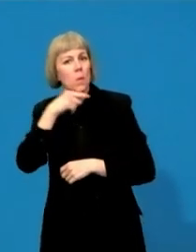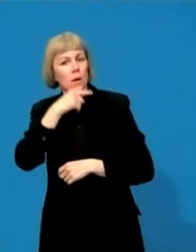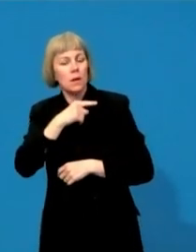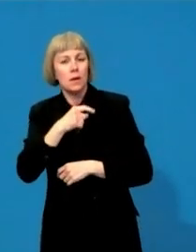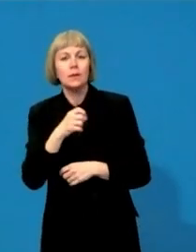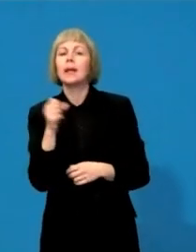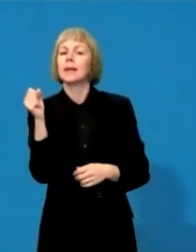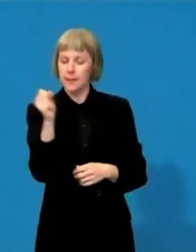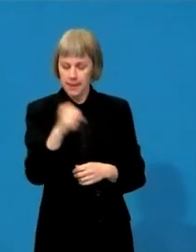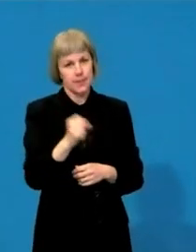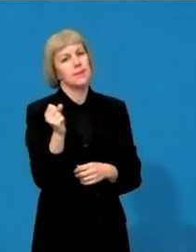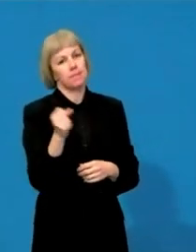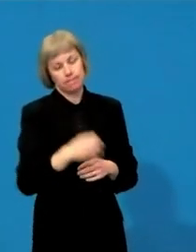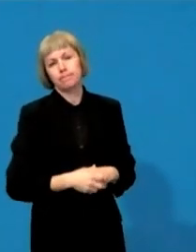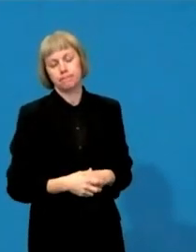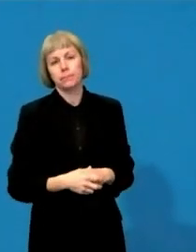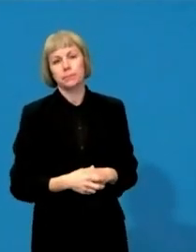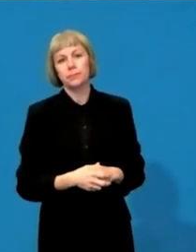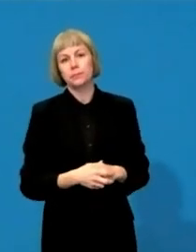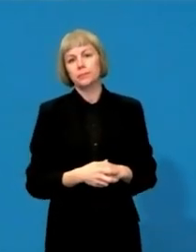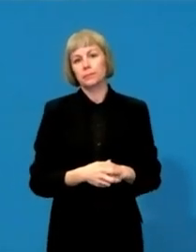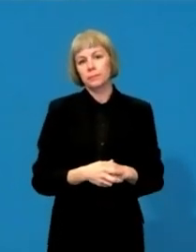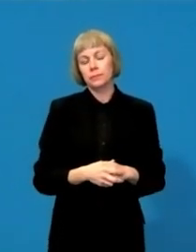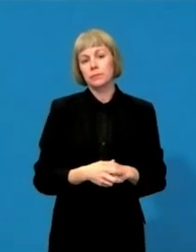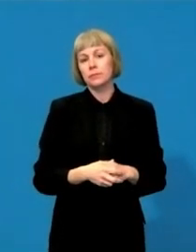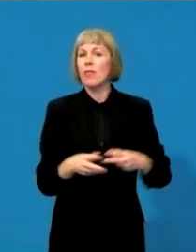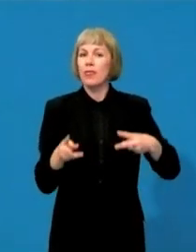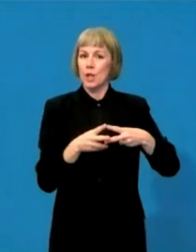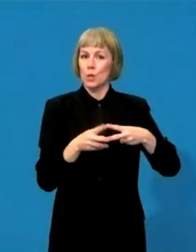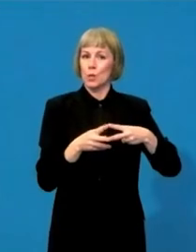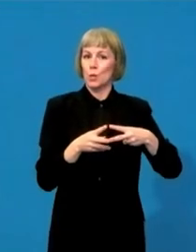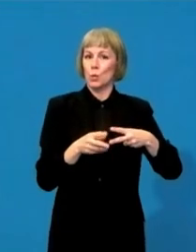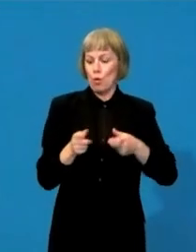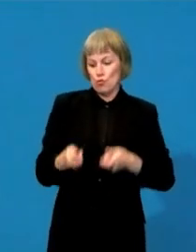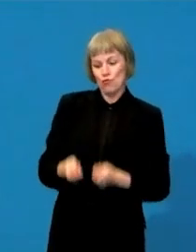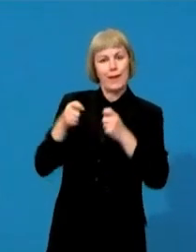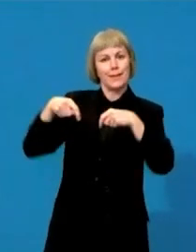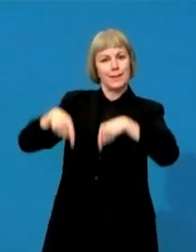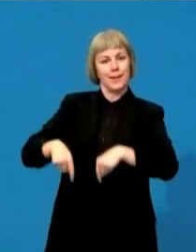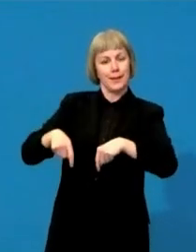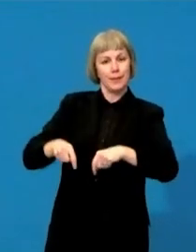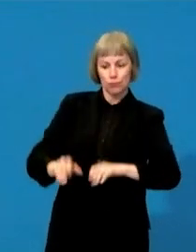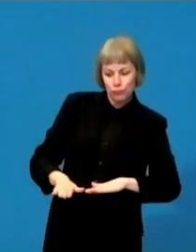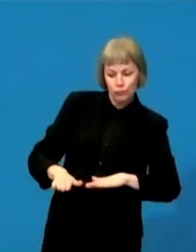Because they were raised here, okay.